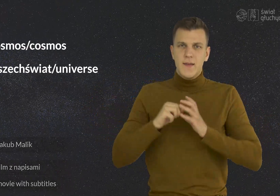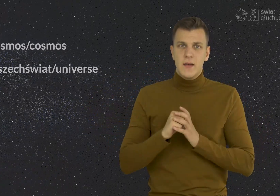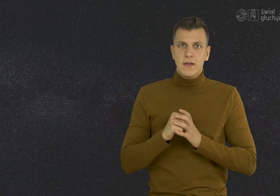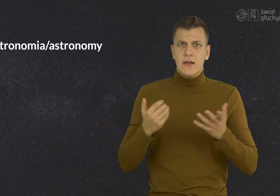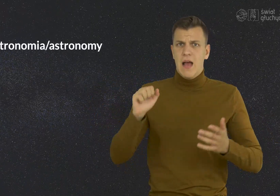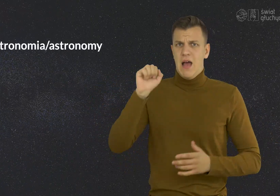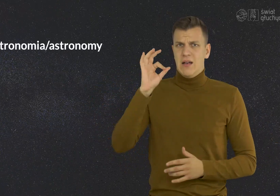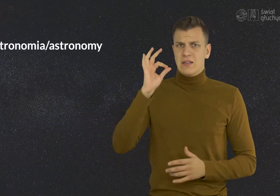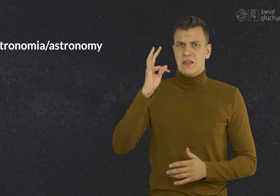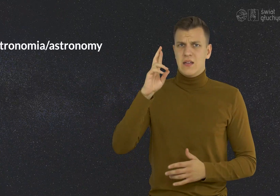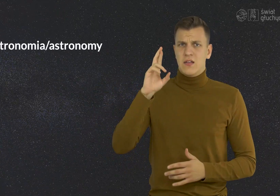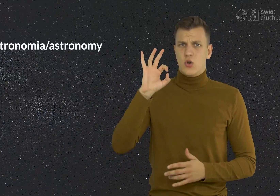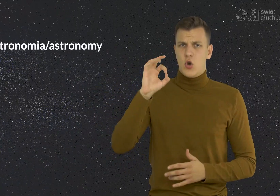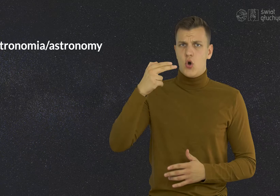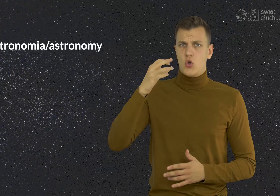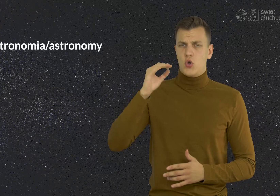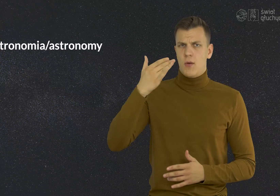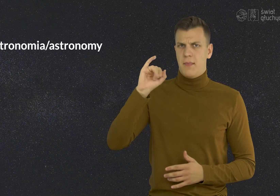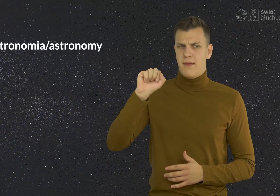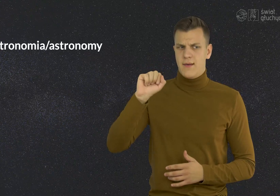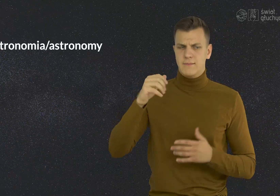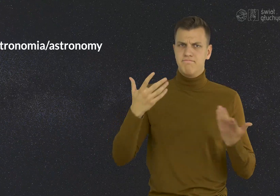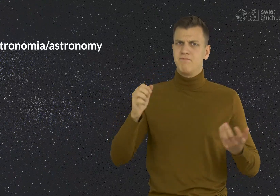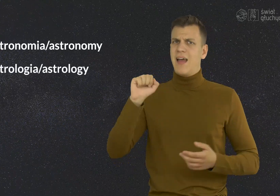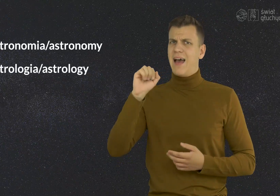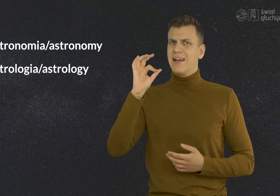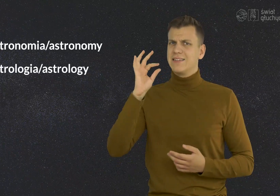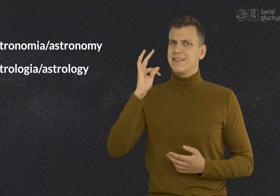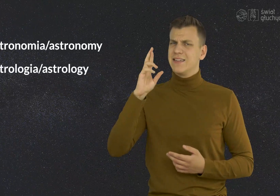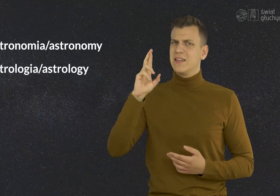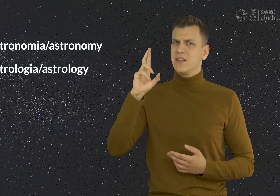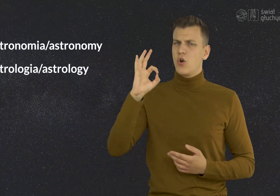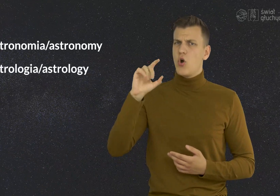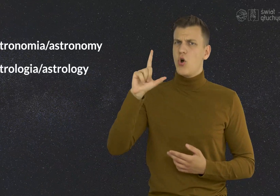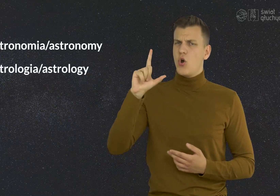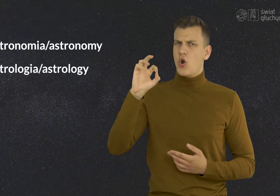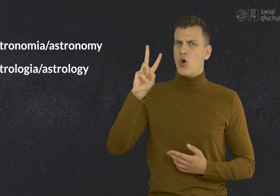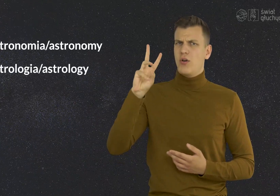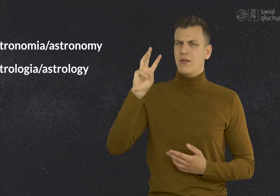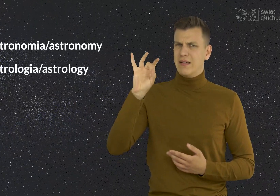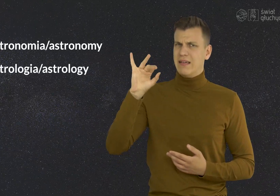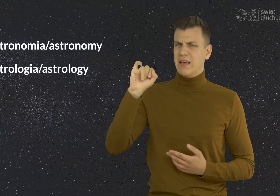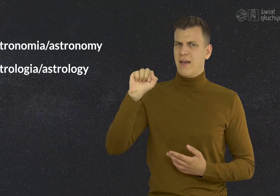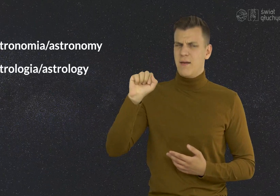astronomy, astrology -